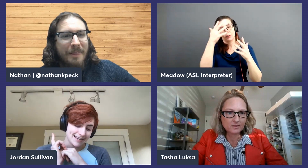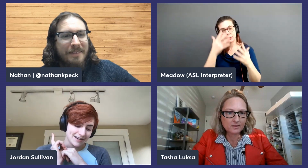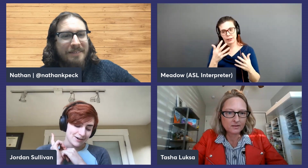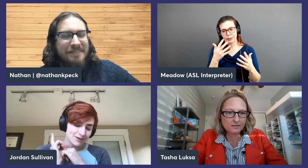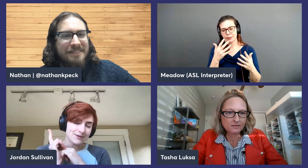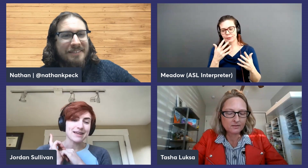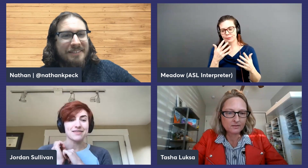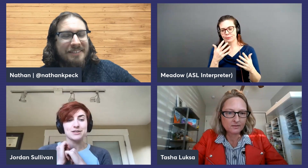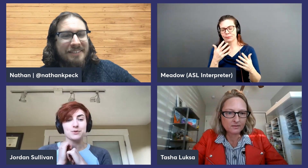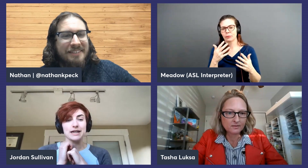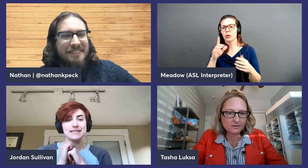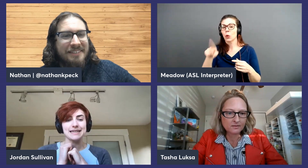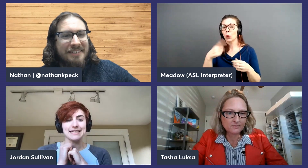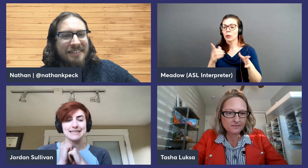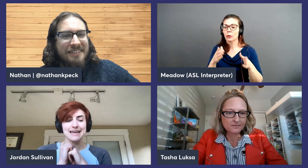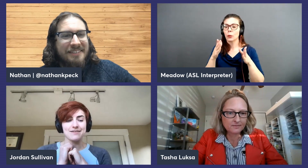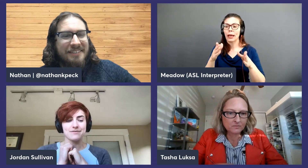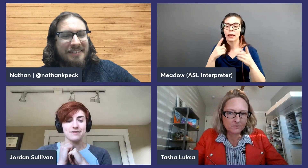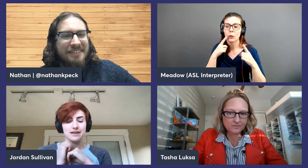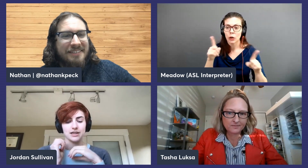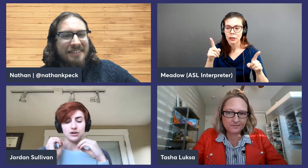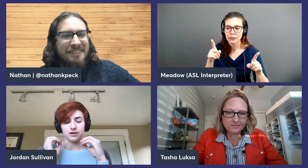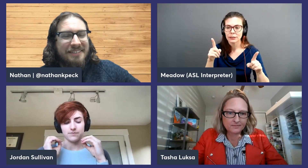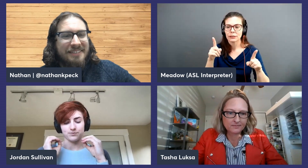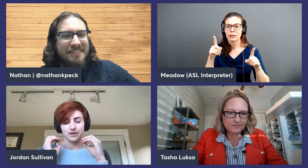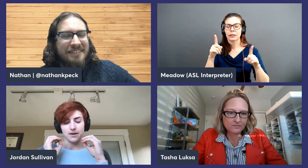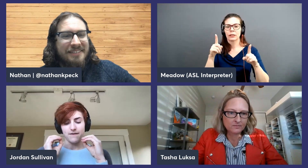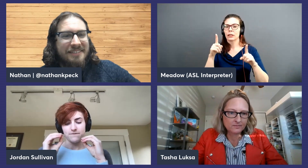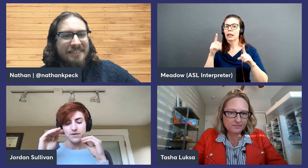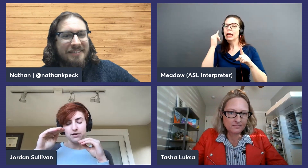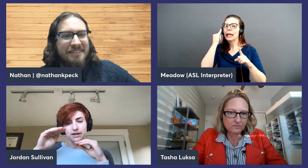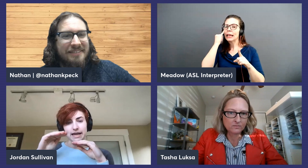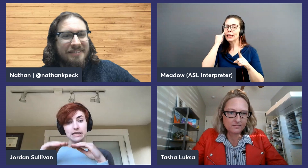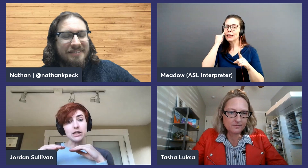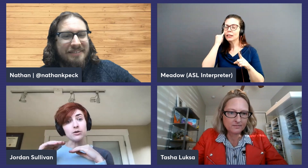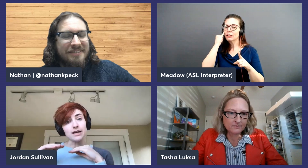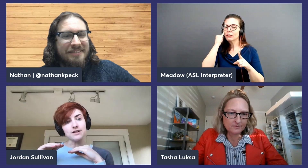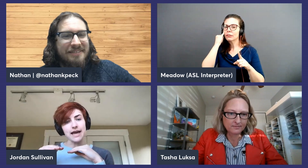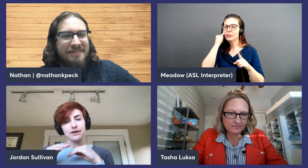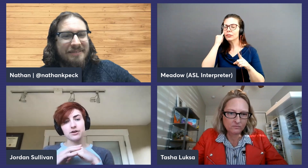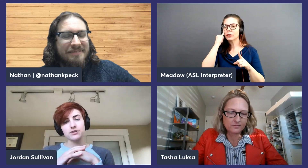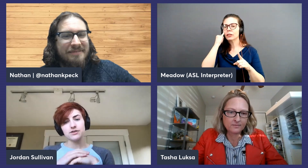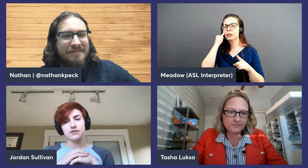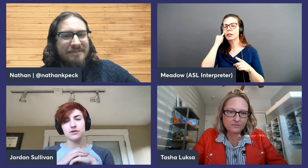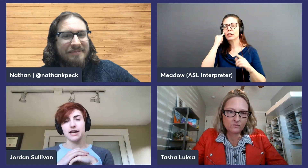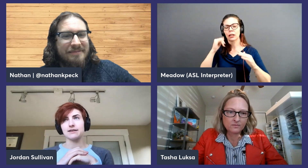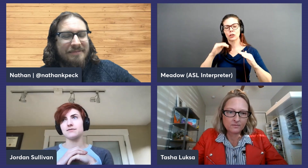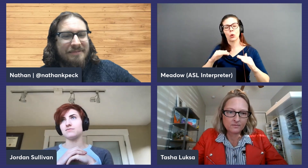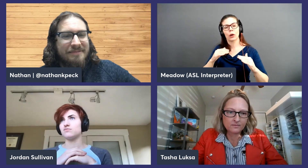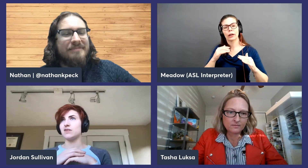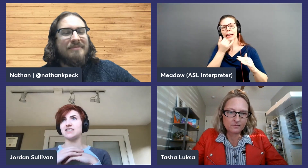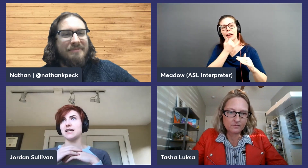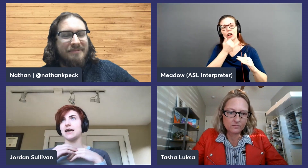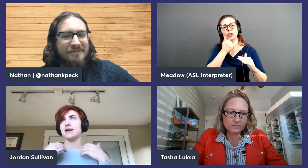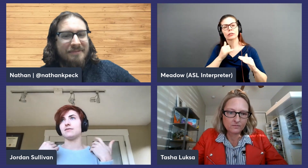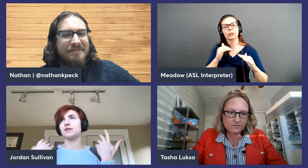the only way that this works is if your very low-level errors, so like let's say,